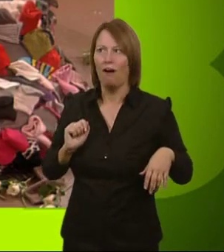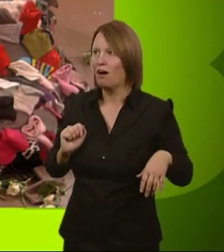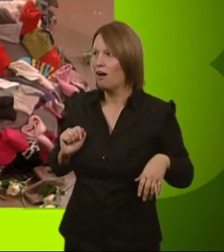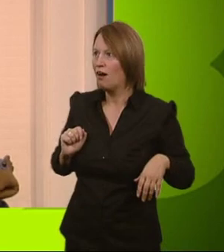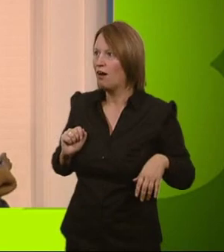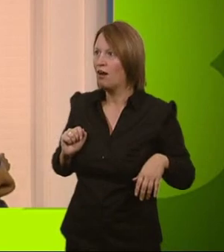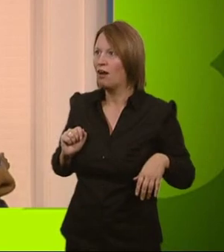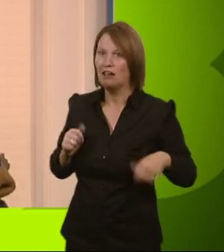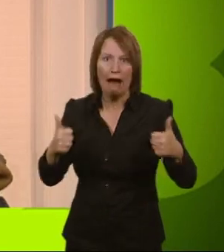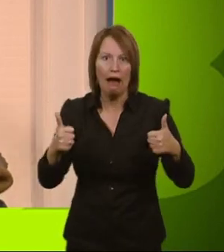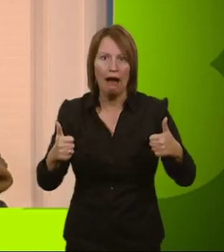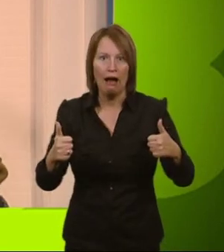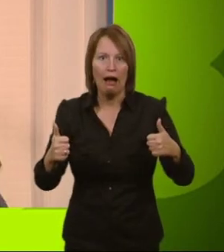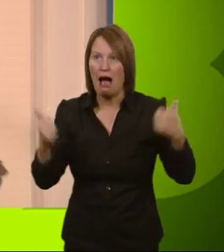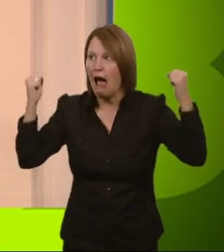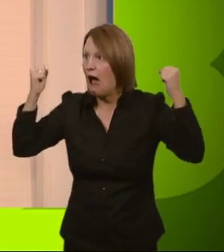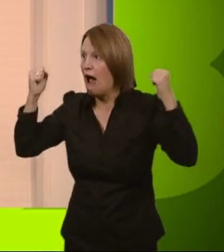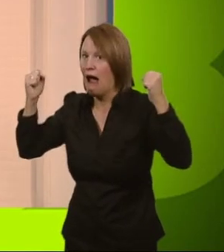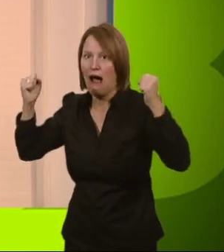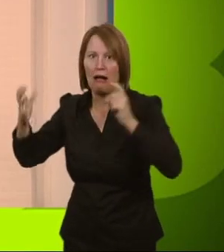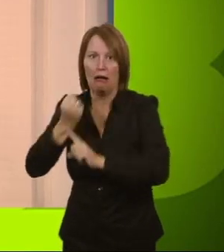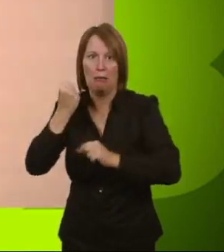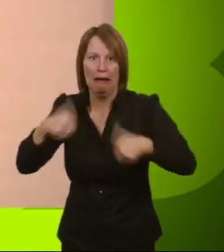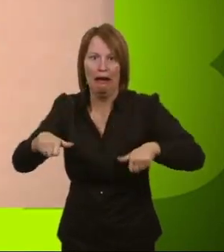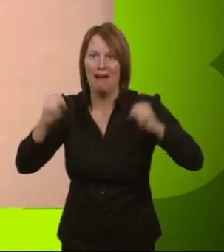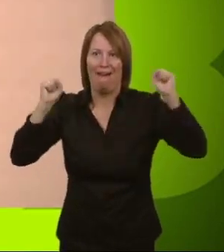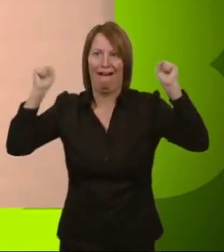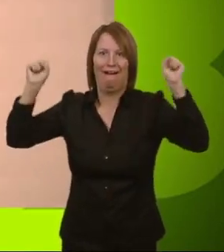oh we did oh